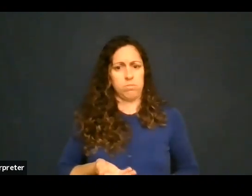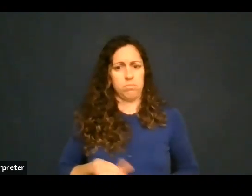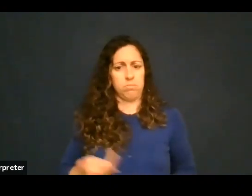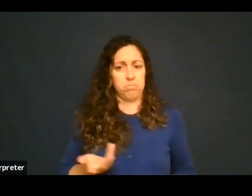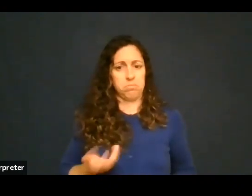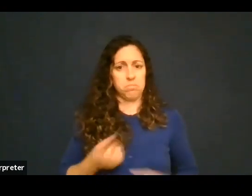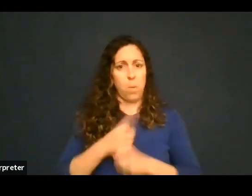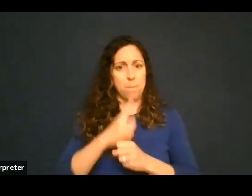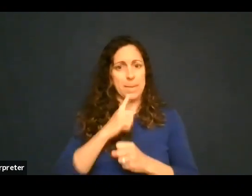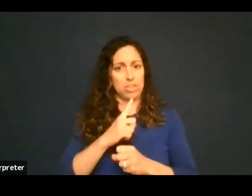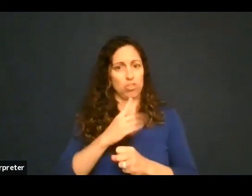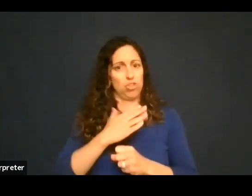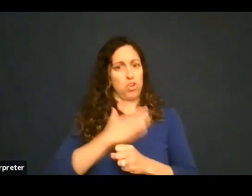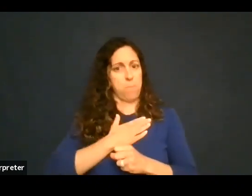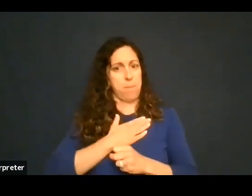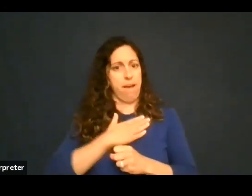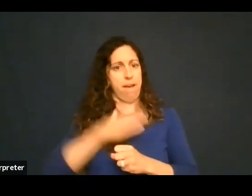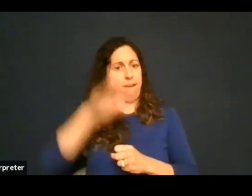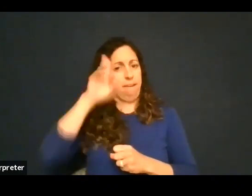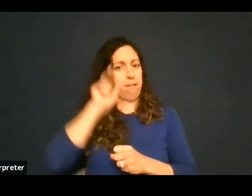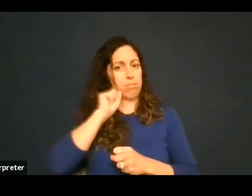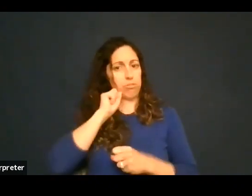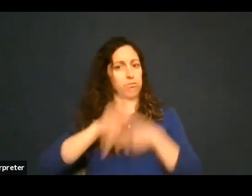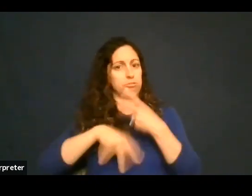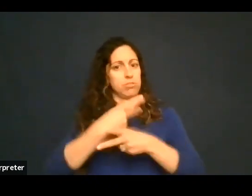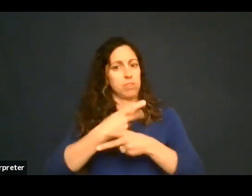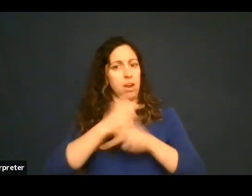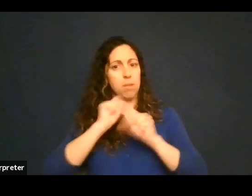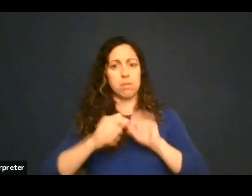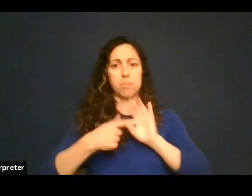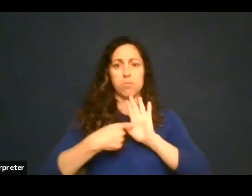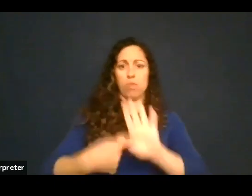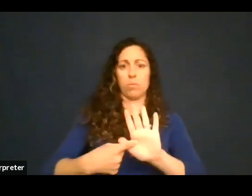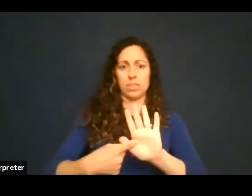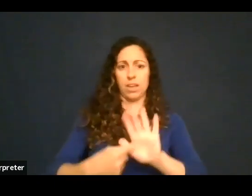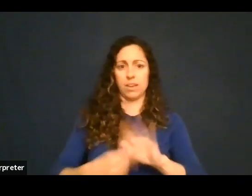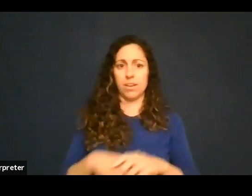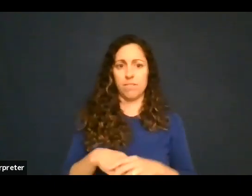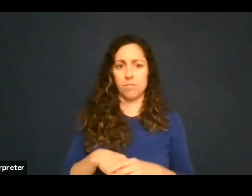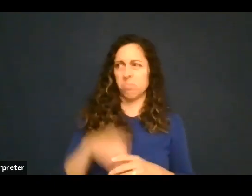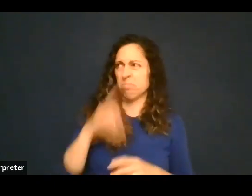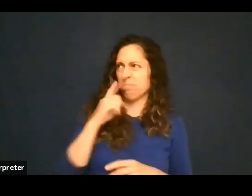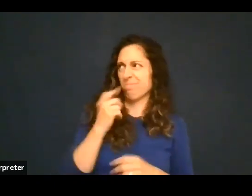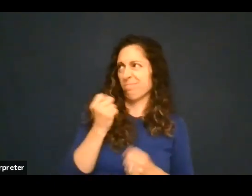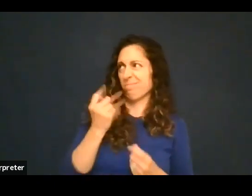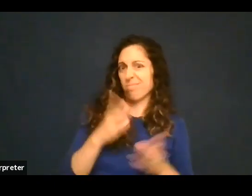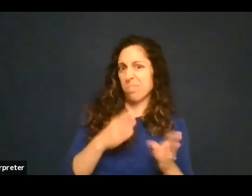I think there are a lot of different ways to approach that. [INTERPOSING VOICES] Yes?